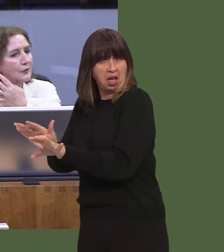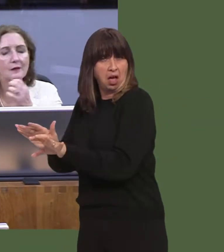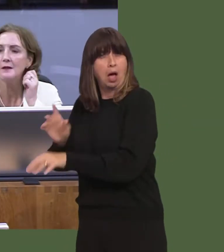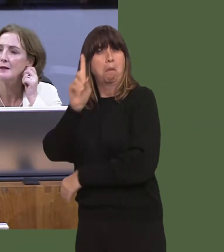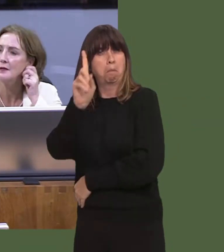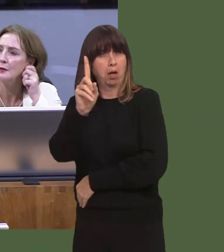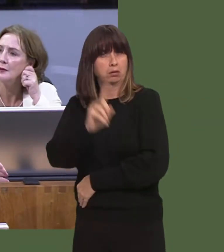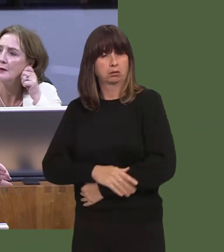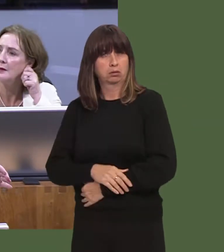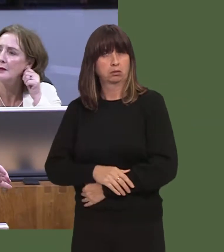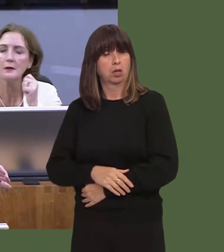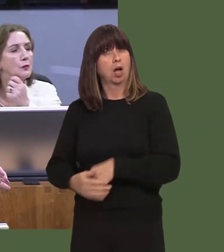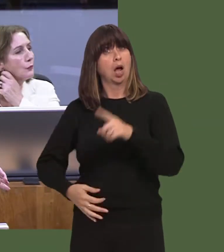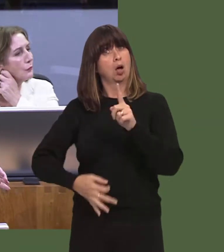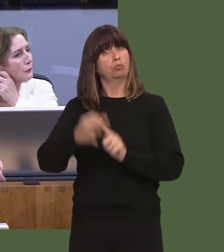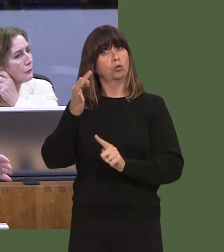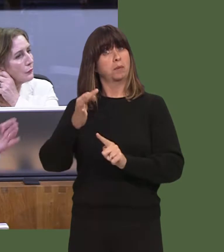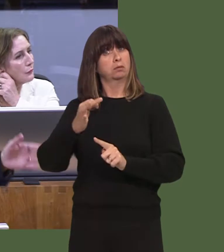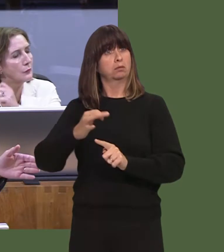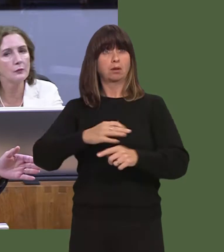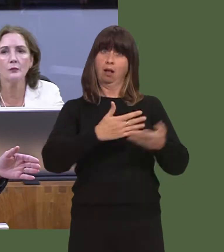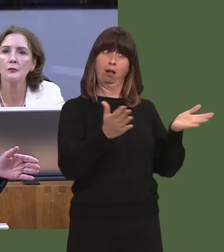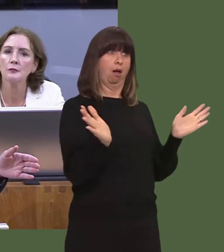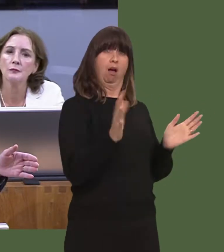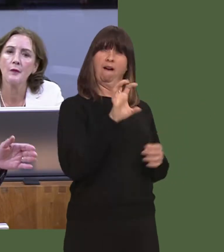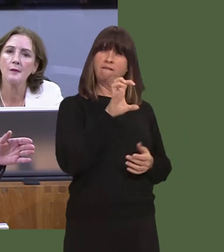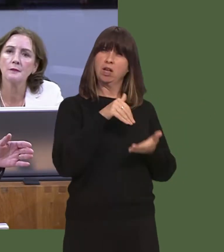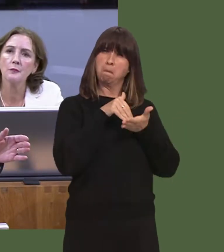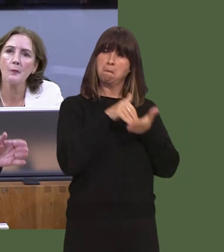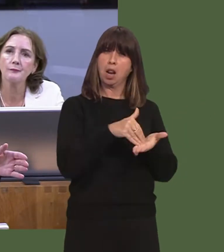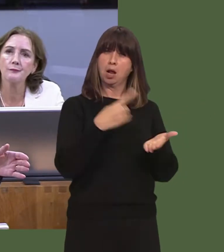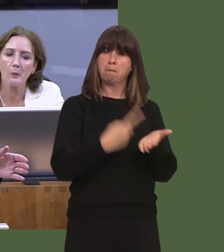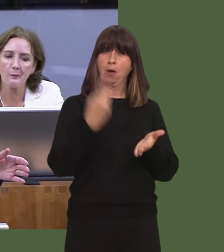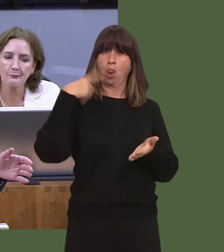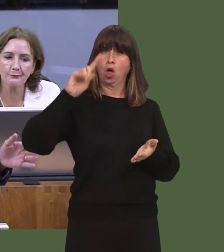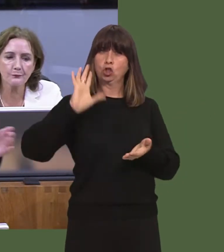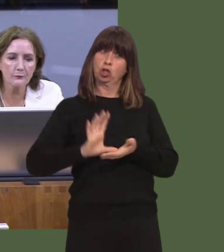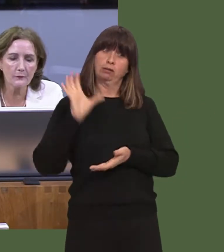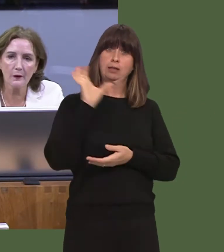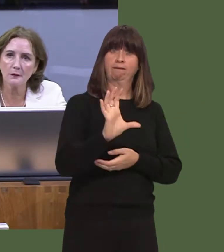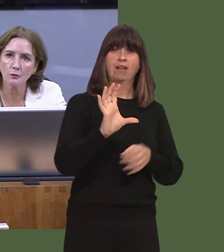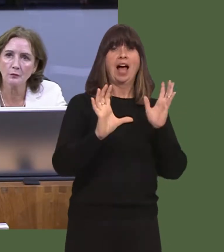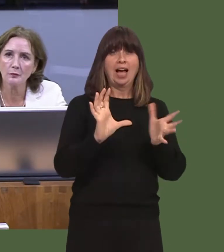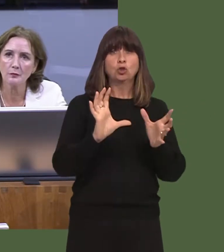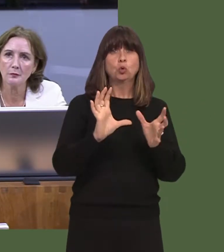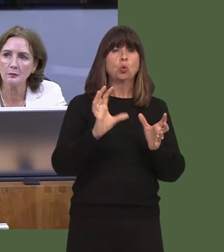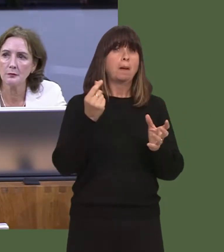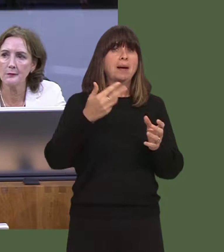However, of course, those improvements aren't universal. As you know, the £50 million that was given last year, a chunk of it had to be recouped,